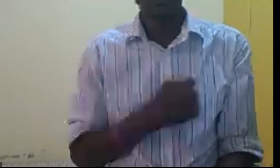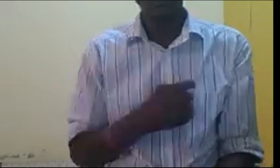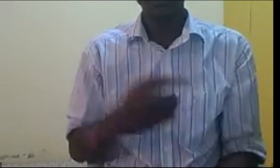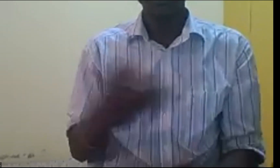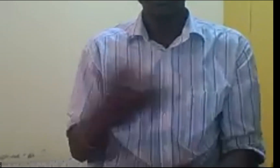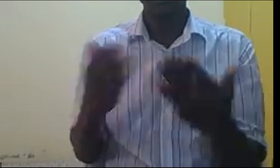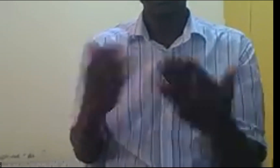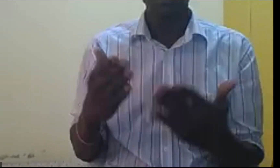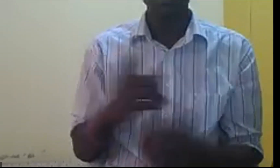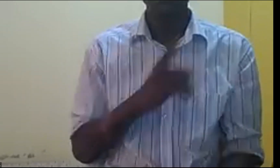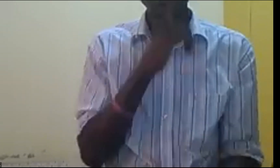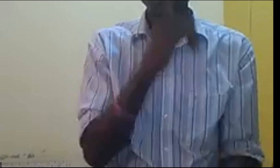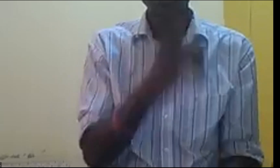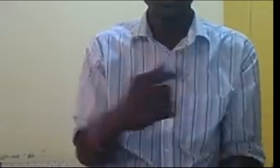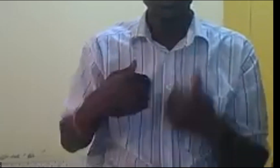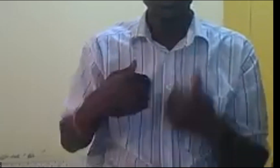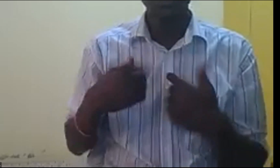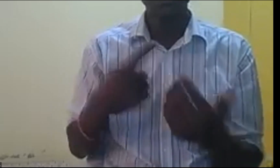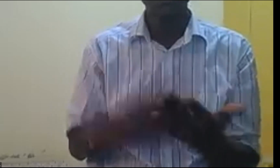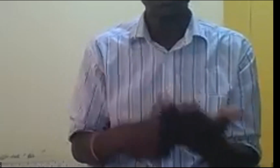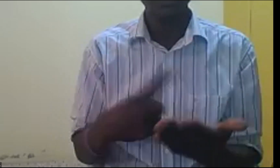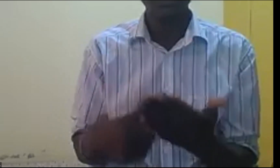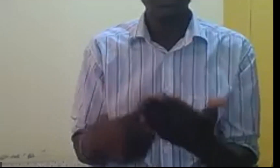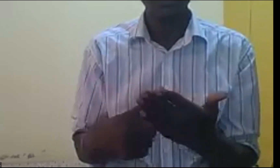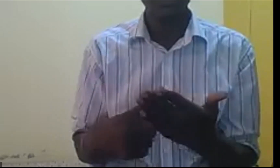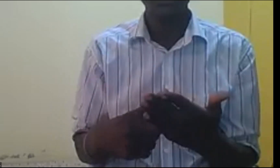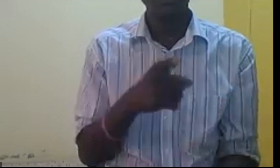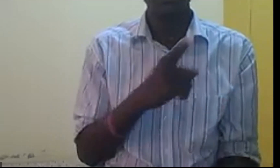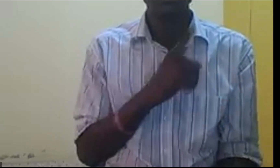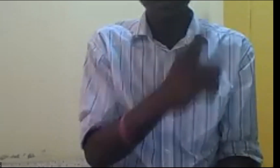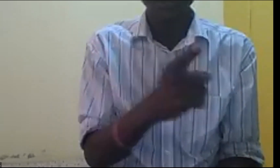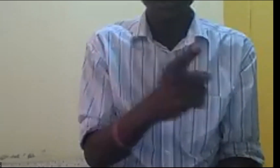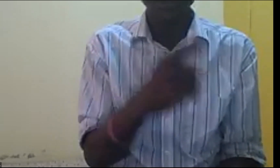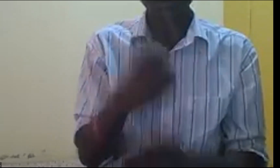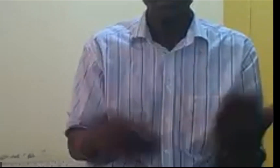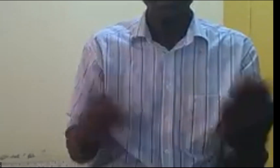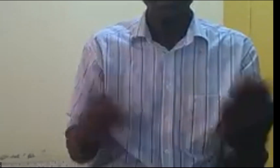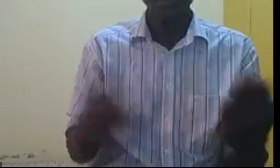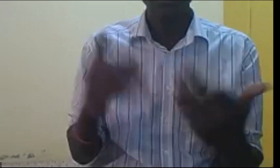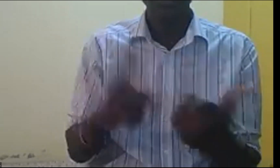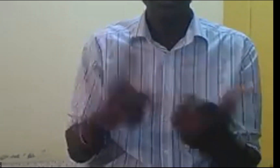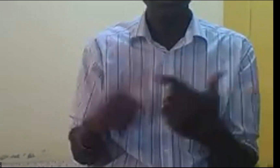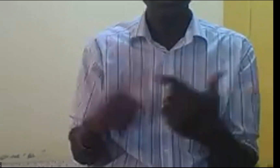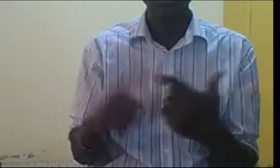But Sdg talks about disability. We have an opportunity on 70 goals to collaborate together to see how we can be able to make sure.